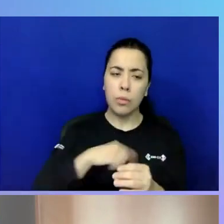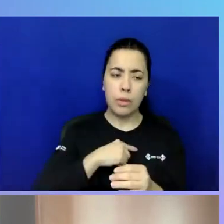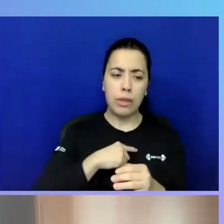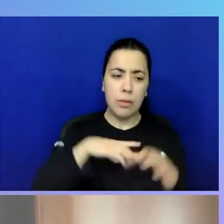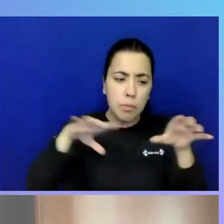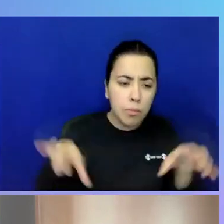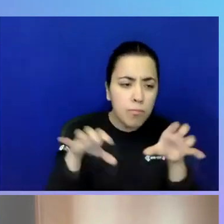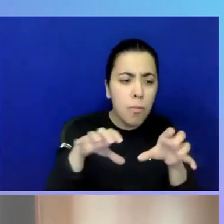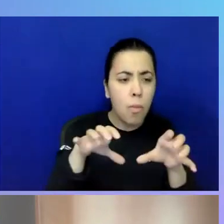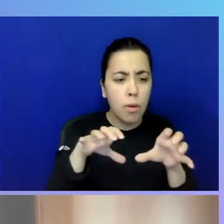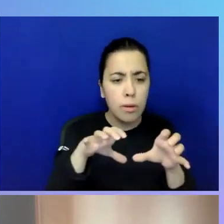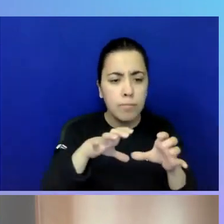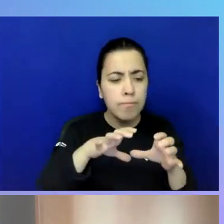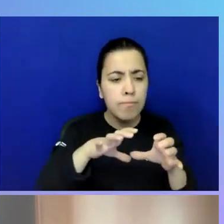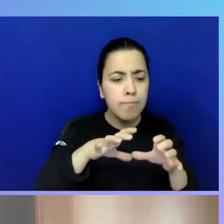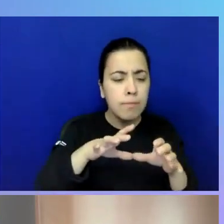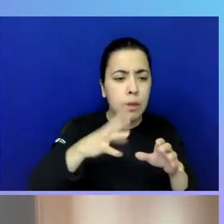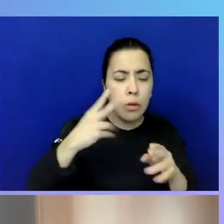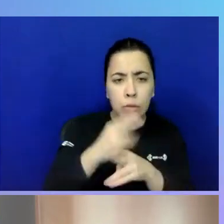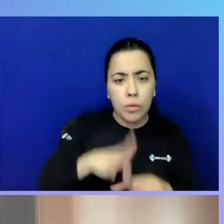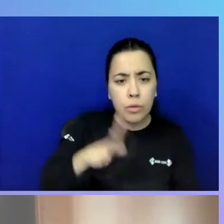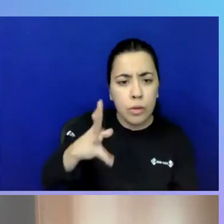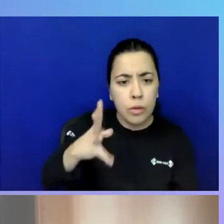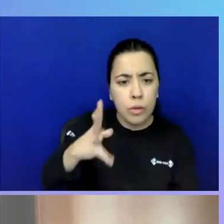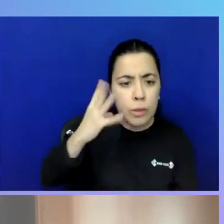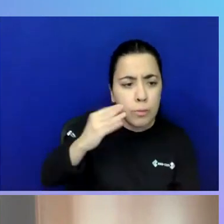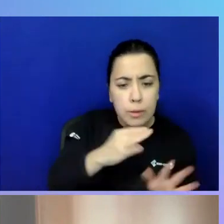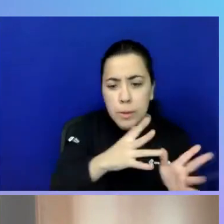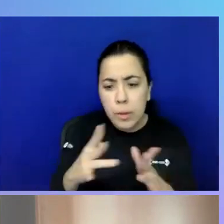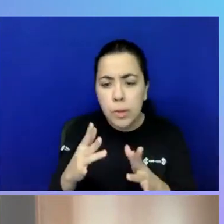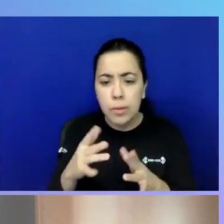across all of our platforms, CMS, we're not just updating our